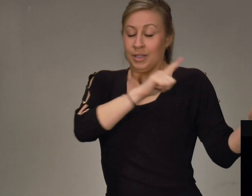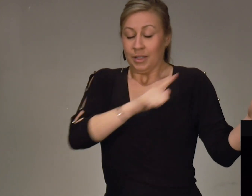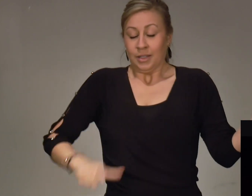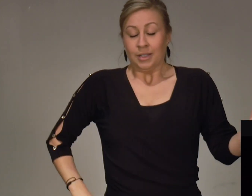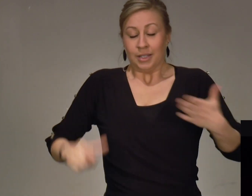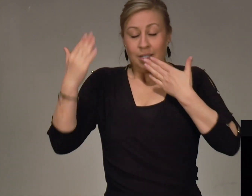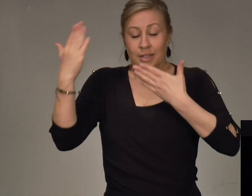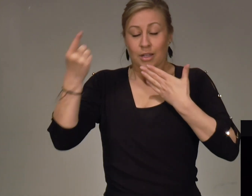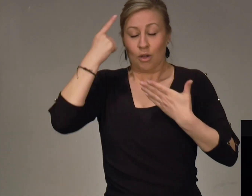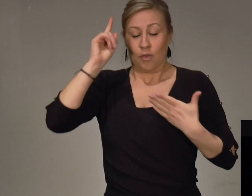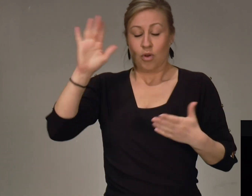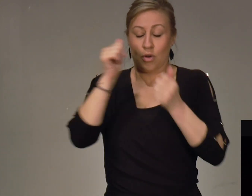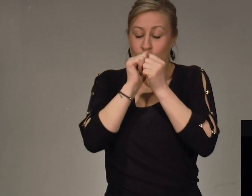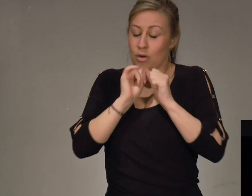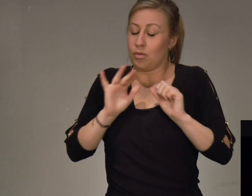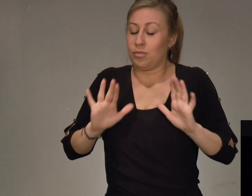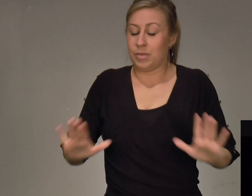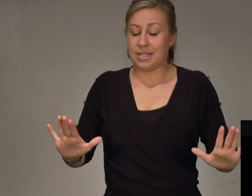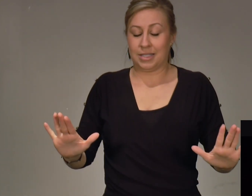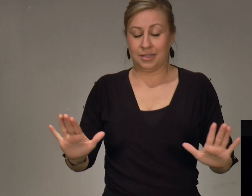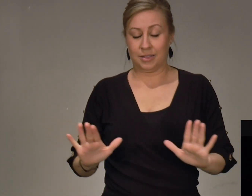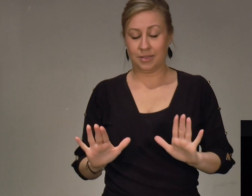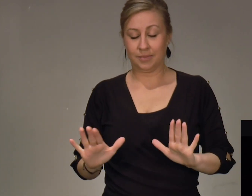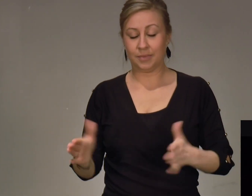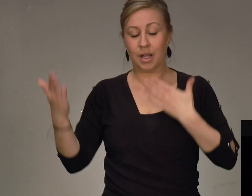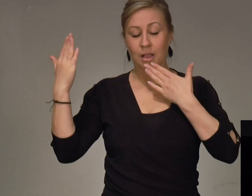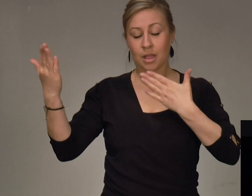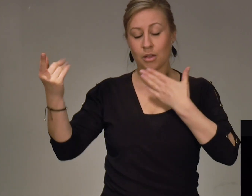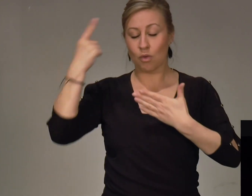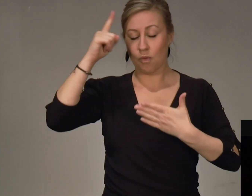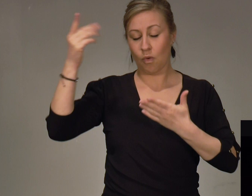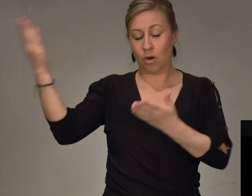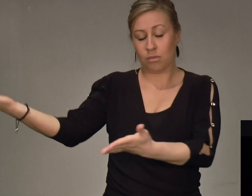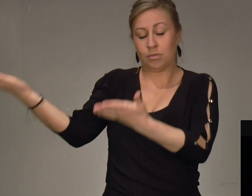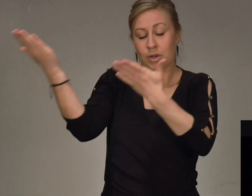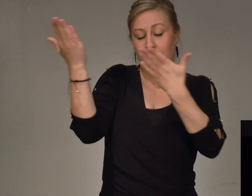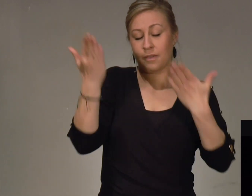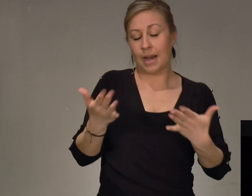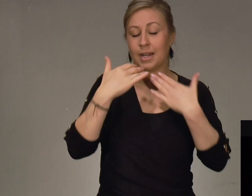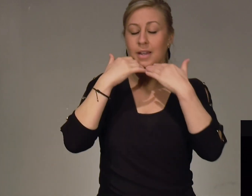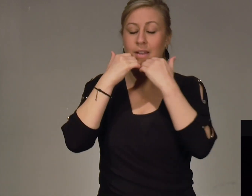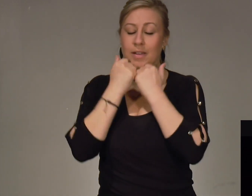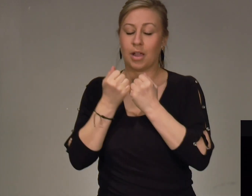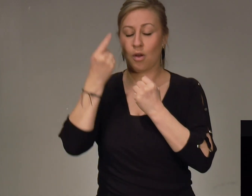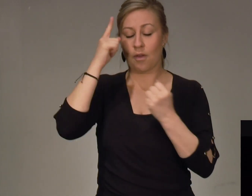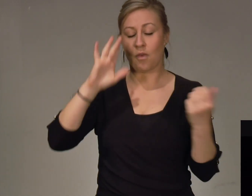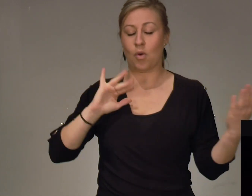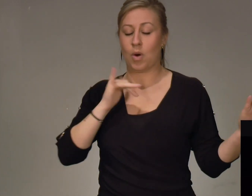you for providing and for caring for our needs. Please take these gifts that are